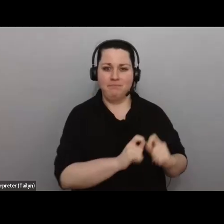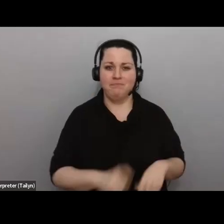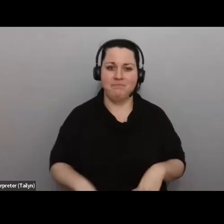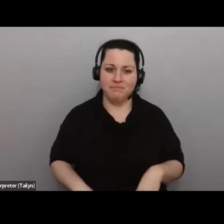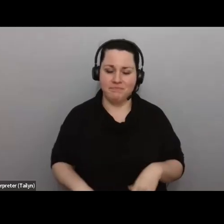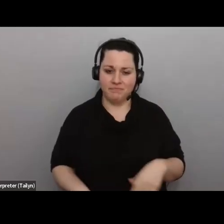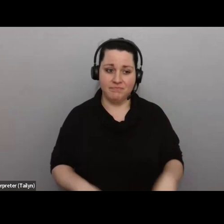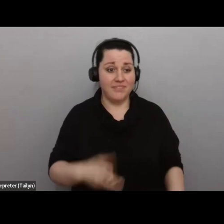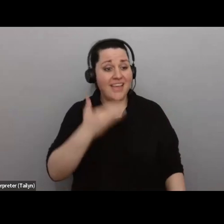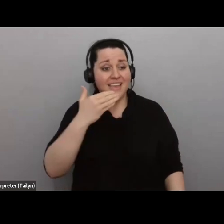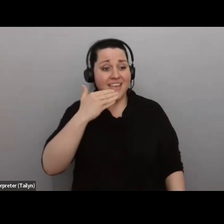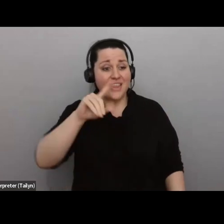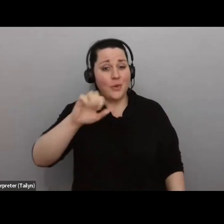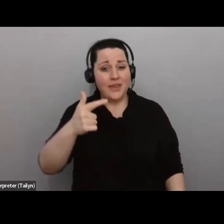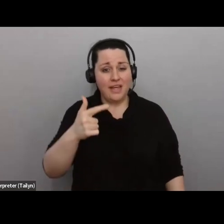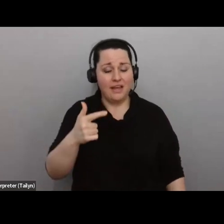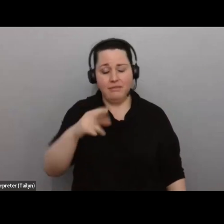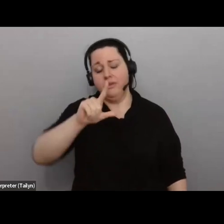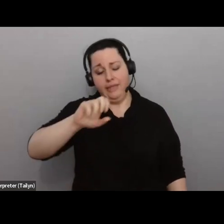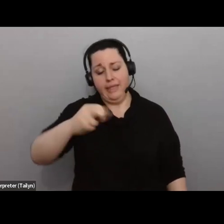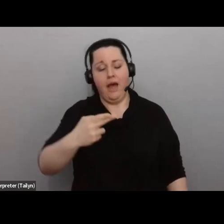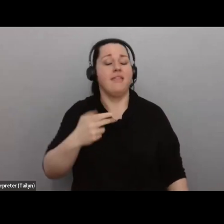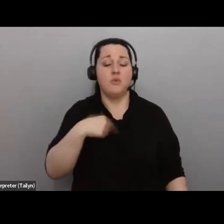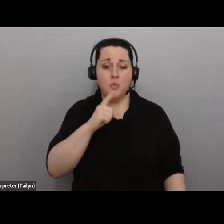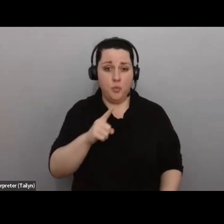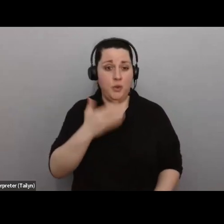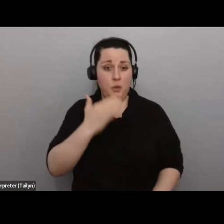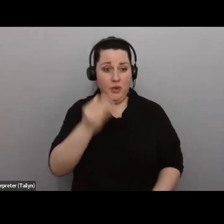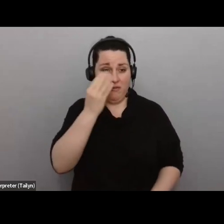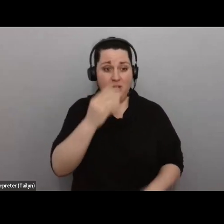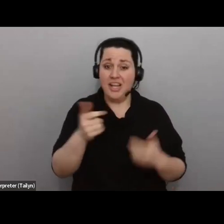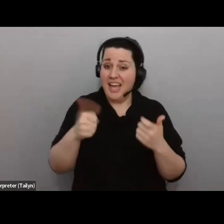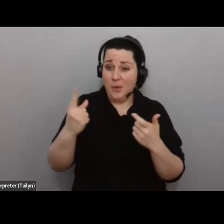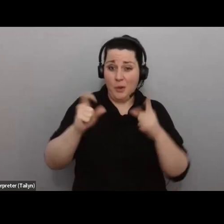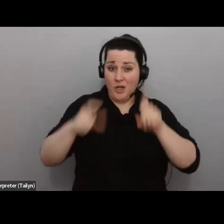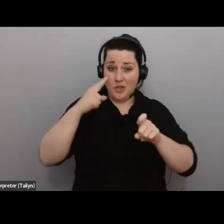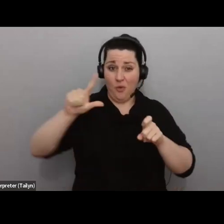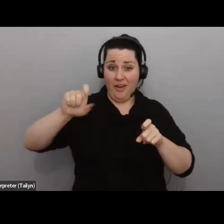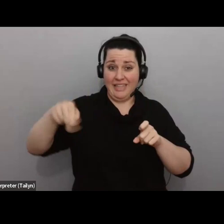Ayelen: Thank you. Leah. Yeah, that was really informative. Does anyone have questions?